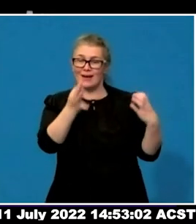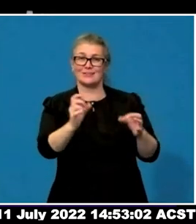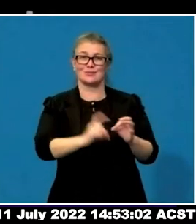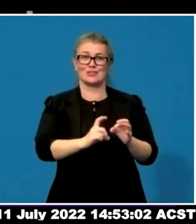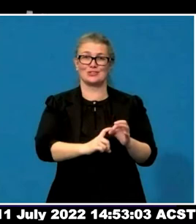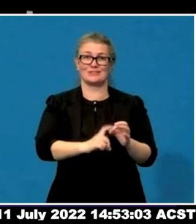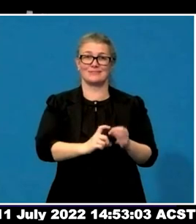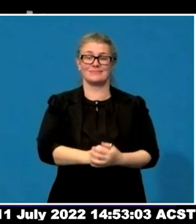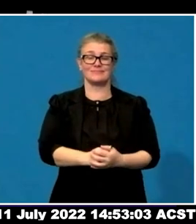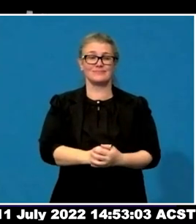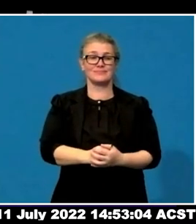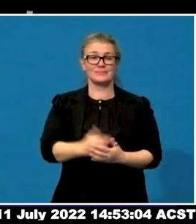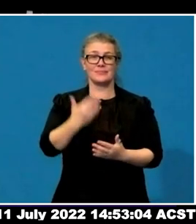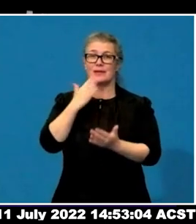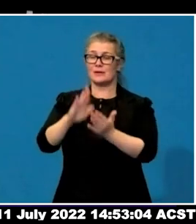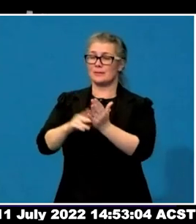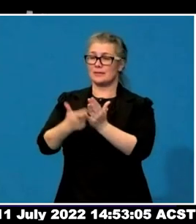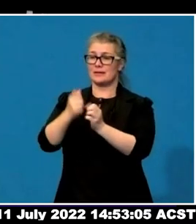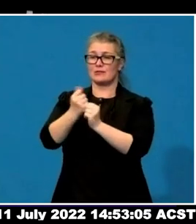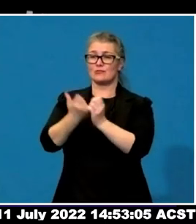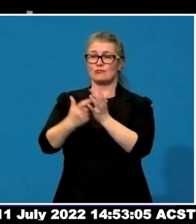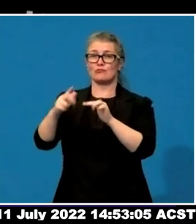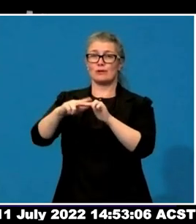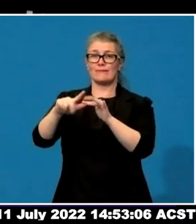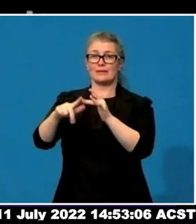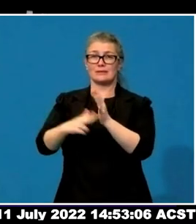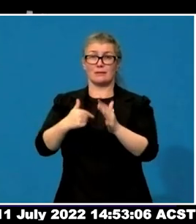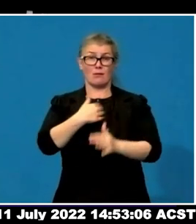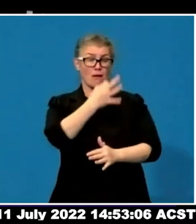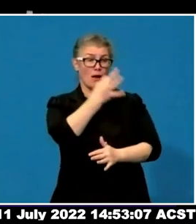I will first ask Commissioner Mason whether you have any questions for Joan?